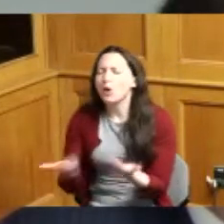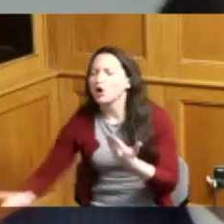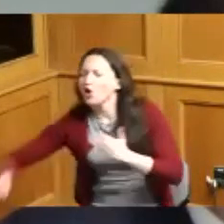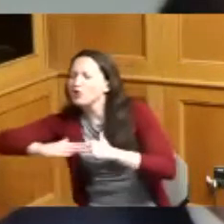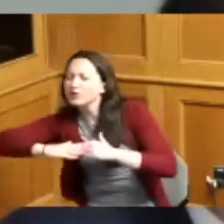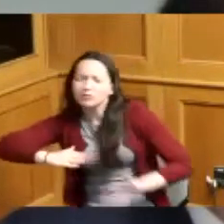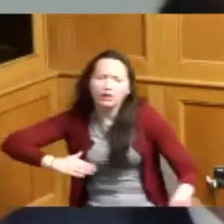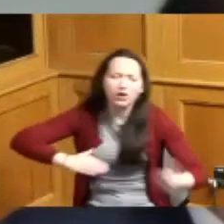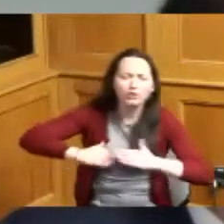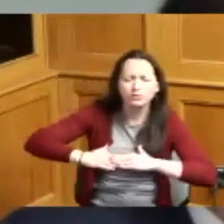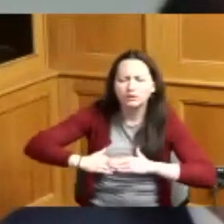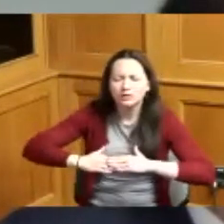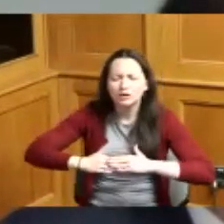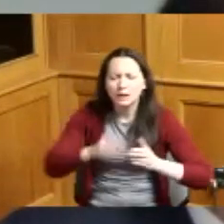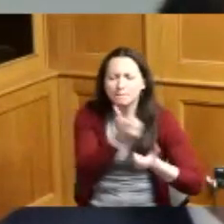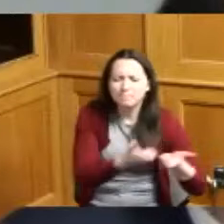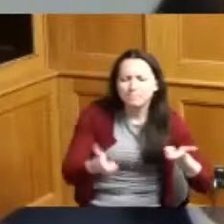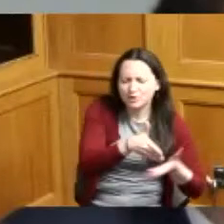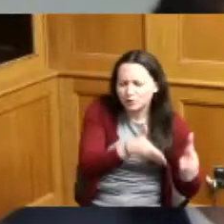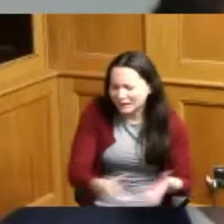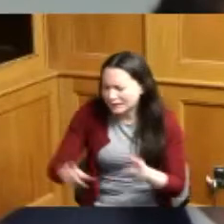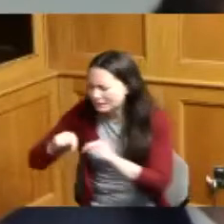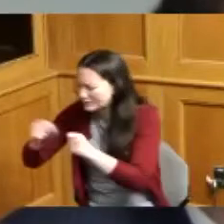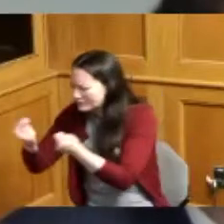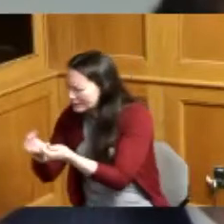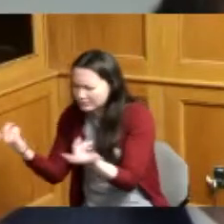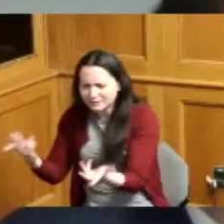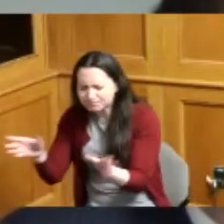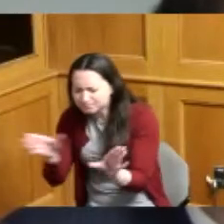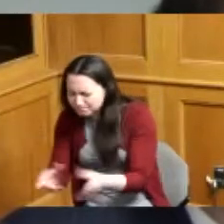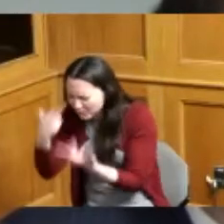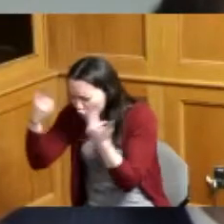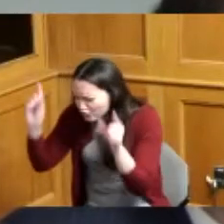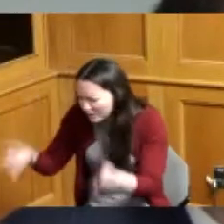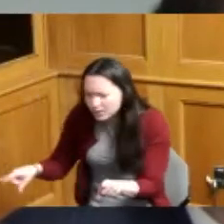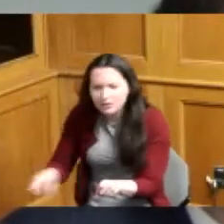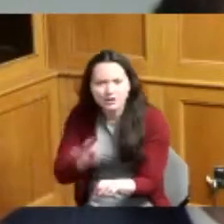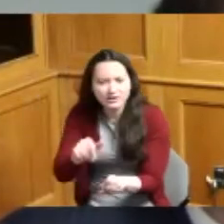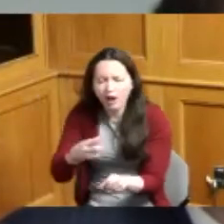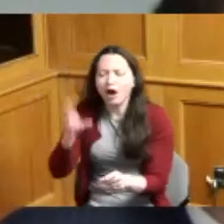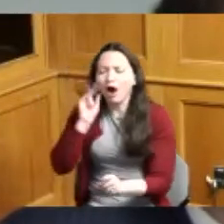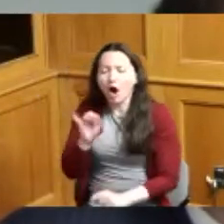of the stadium the needs of the master plan and the team uh and with and with FIFA as well uh